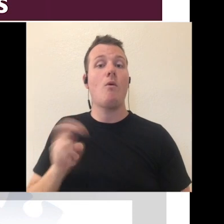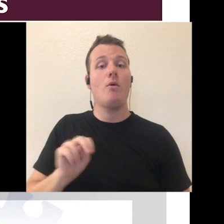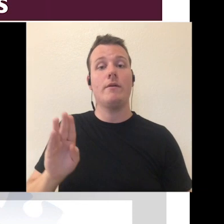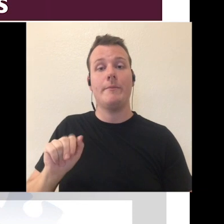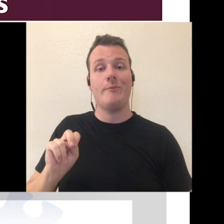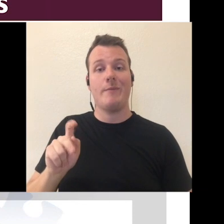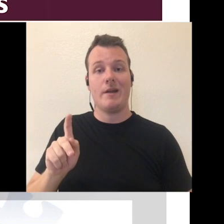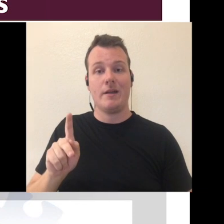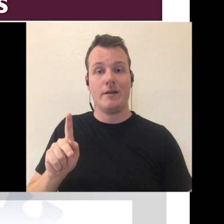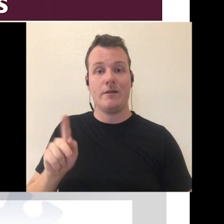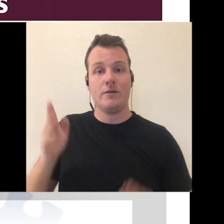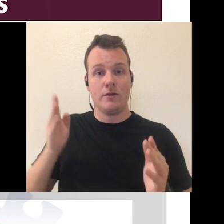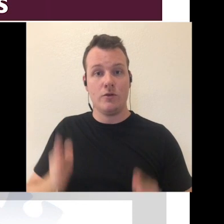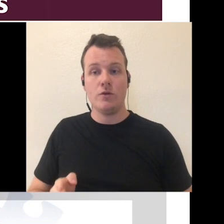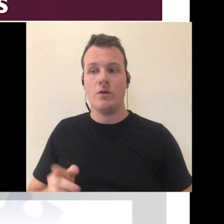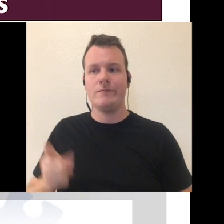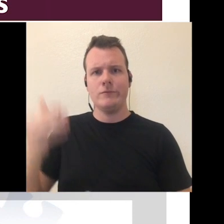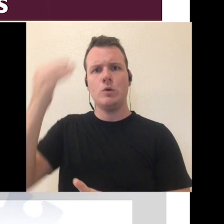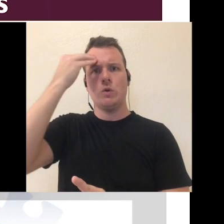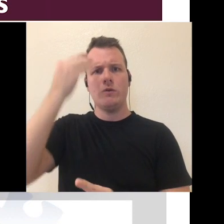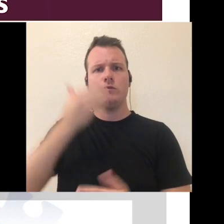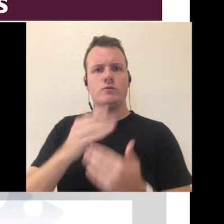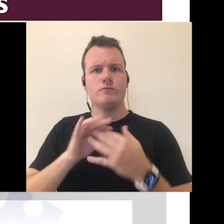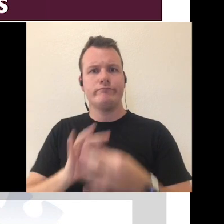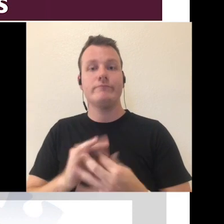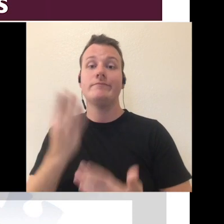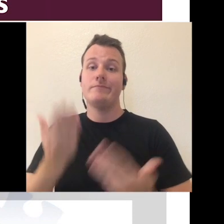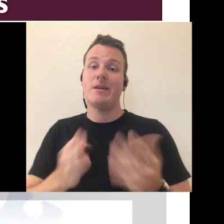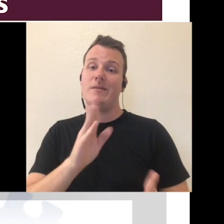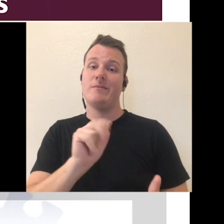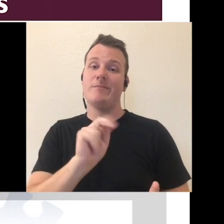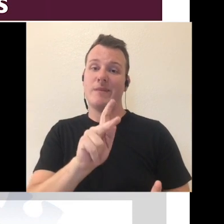that you've worked with a long time that they know you really well, it could be